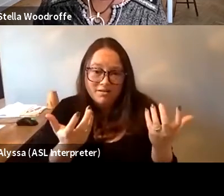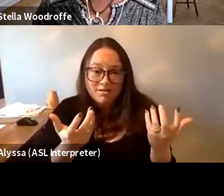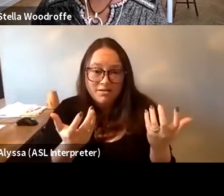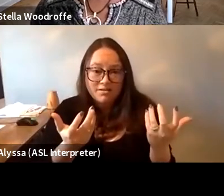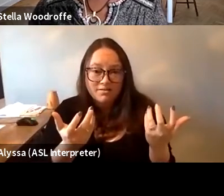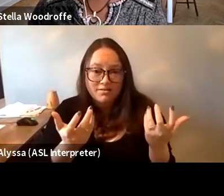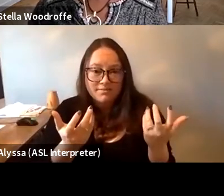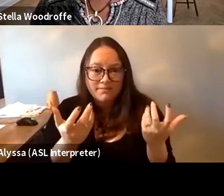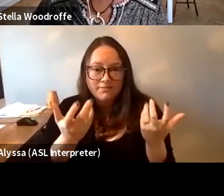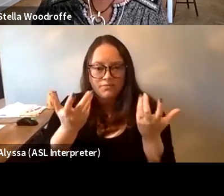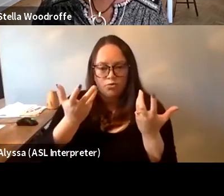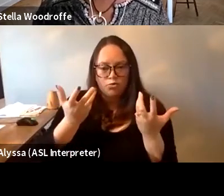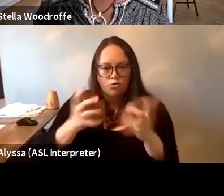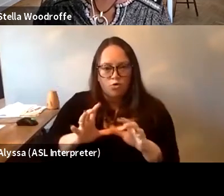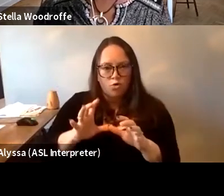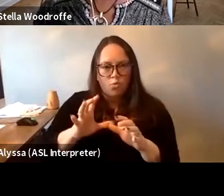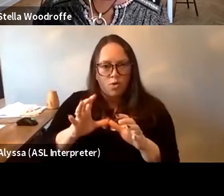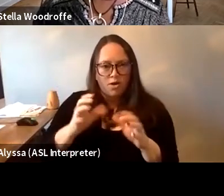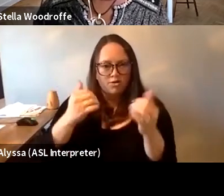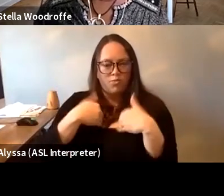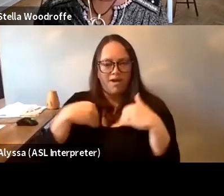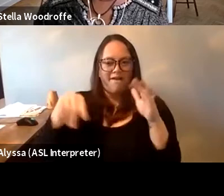negative about you, you don't want anyone to say anything. And